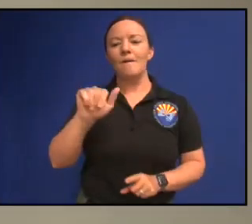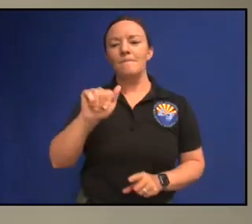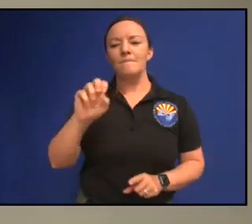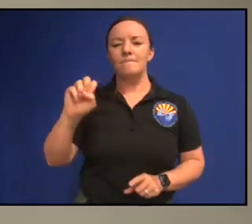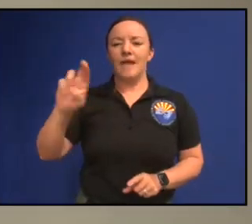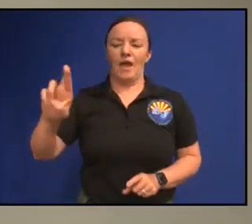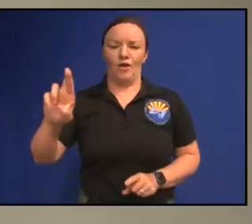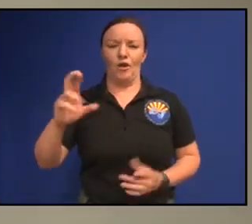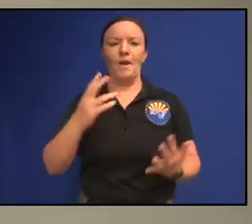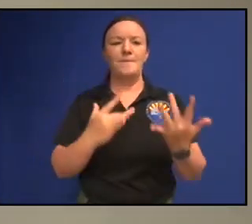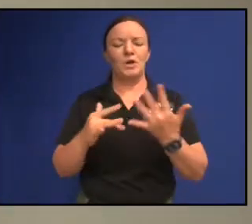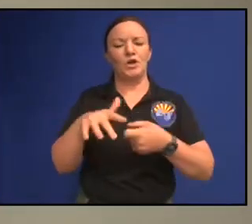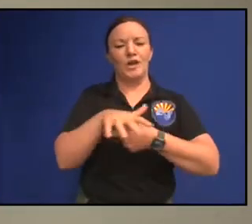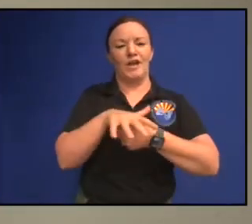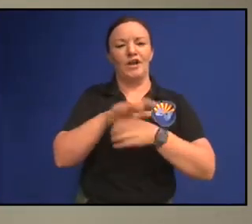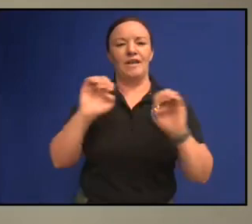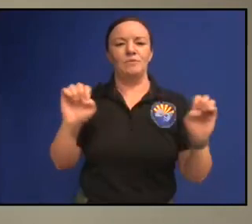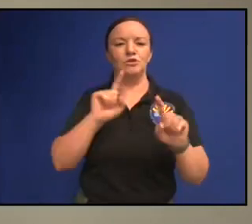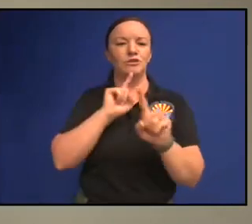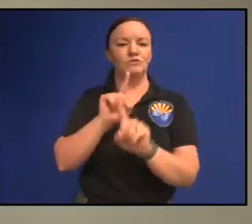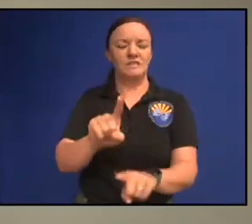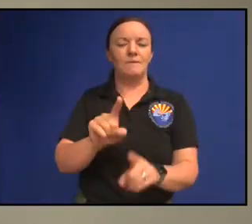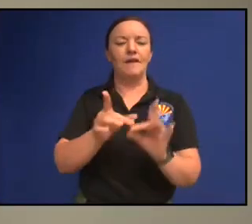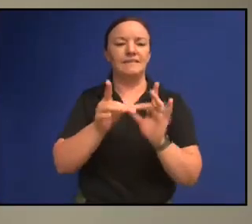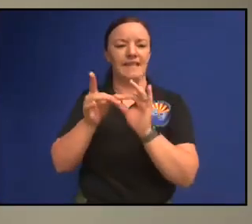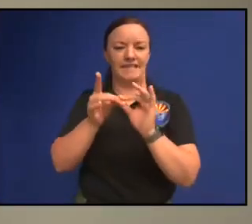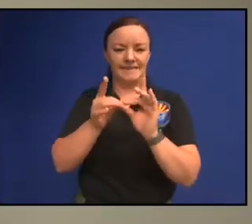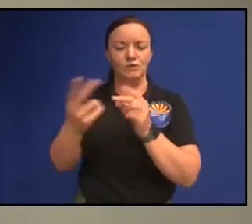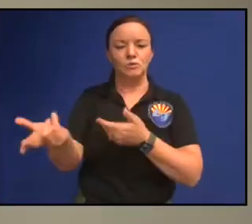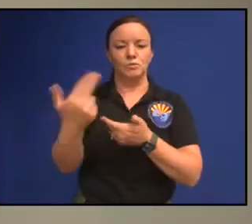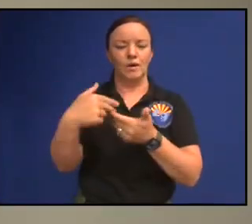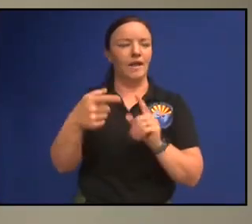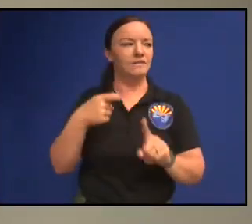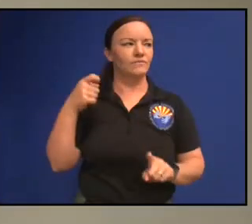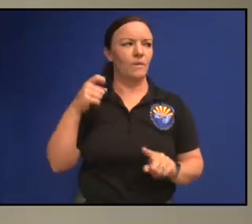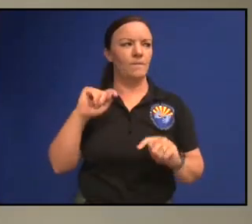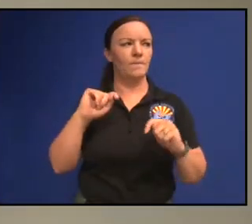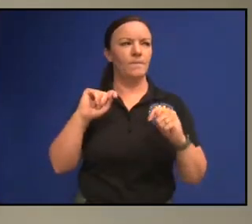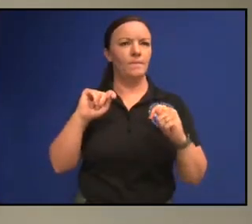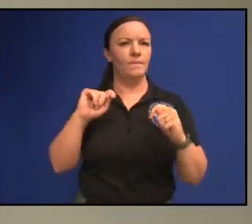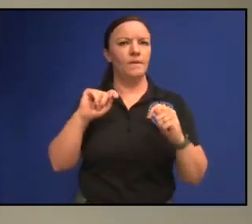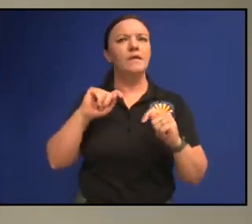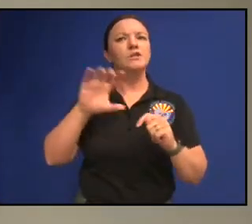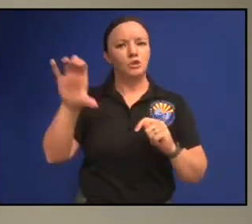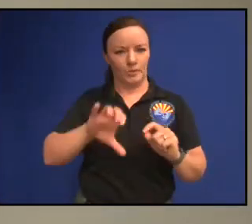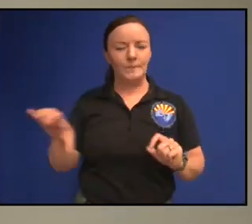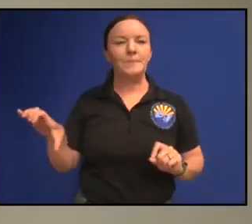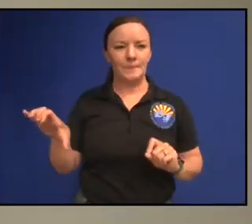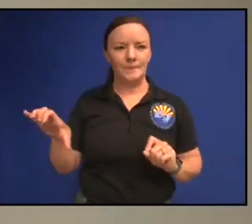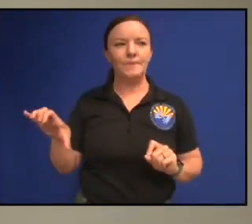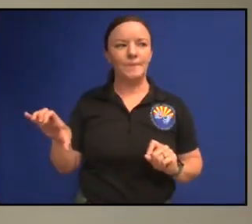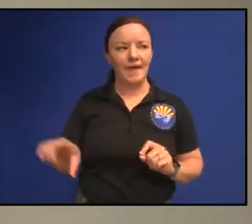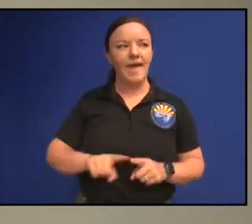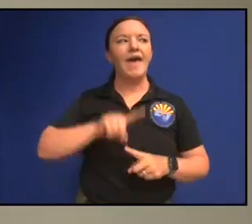JOINING US FROM ZOOM, AND THEN WE'LL GO TO OUR FIRE